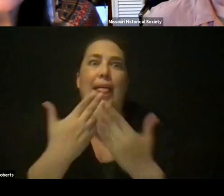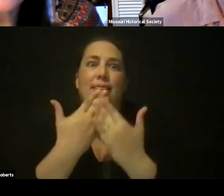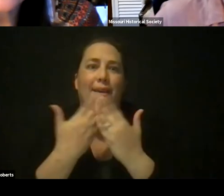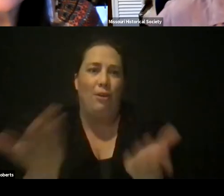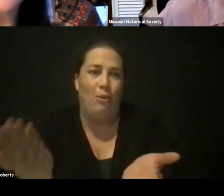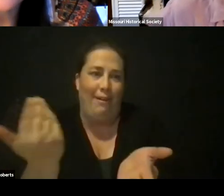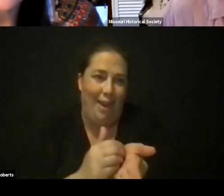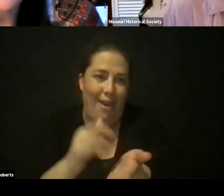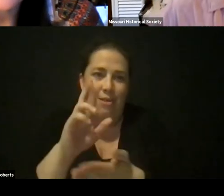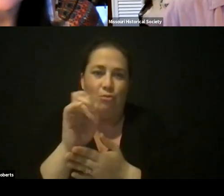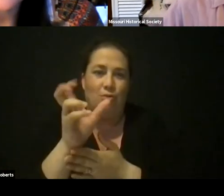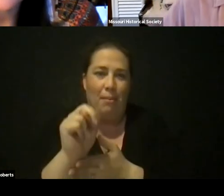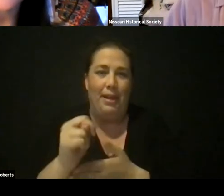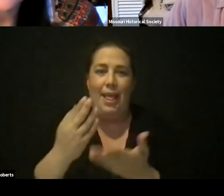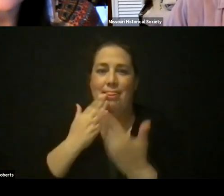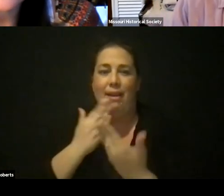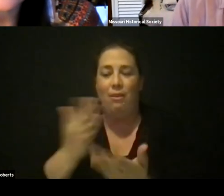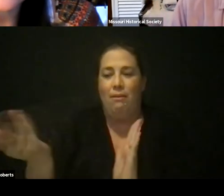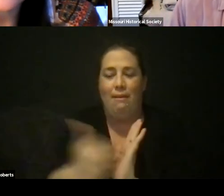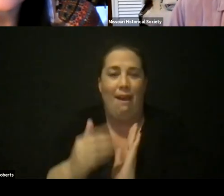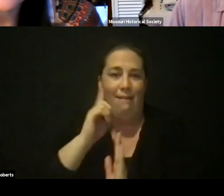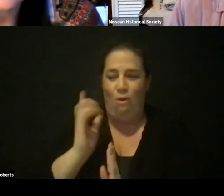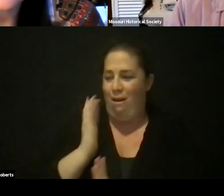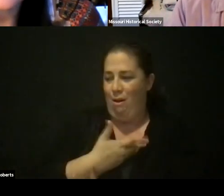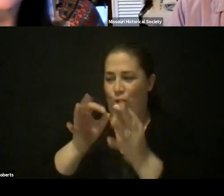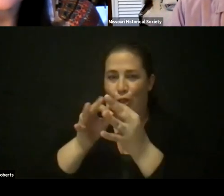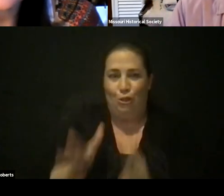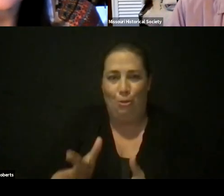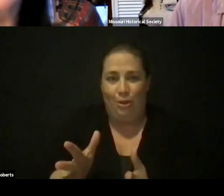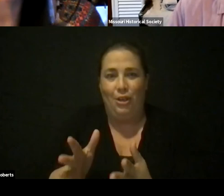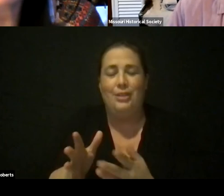what's fun is, you know, my, my mom was the youngest of her